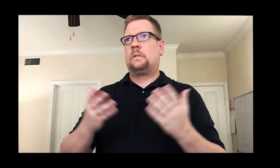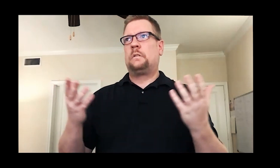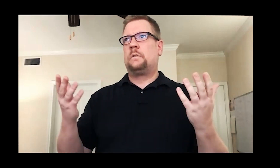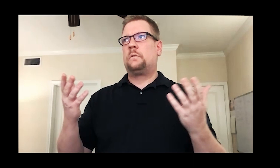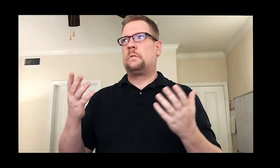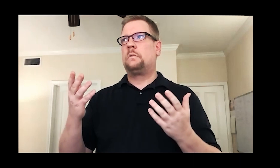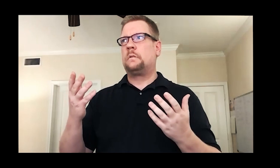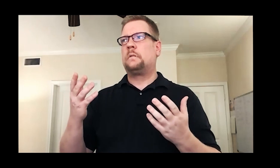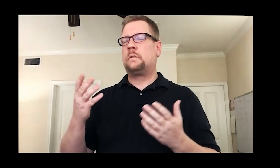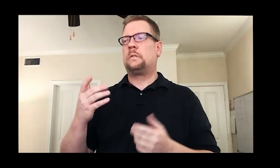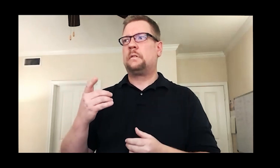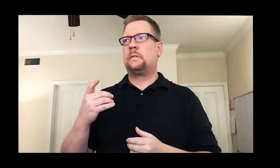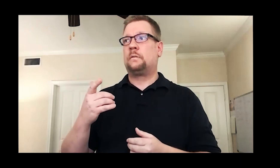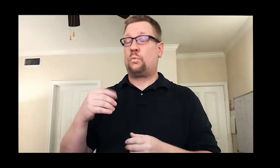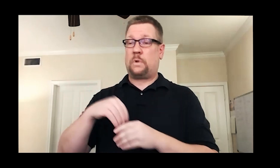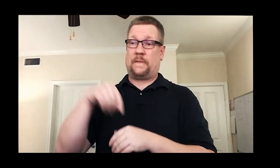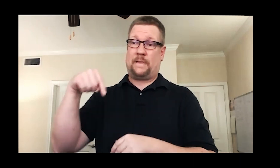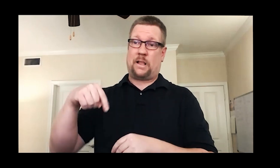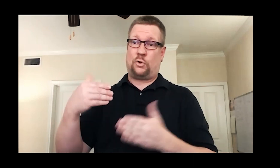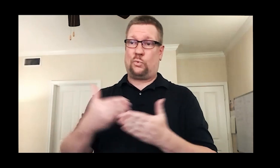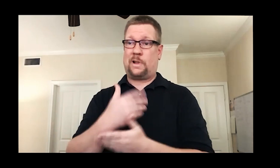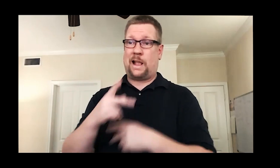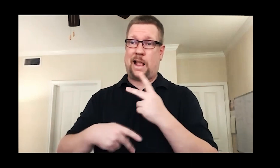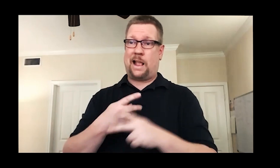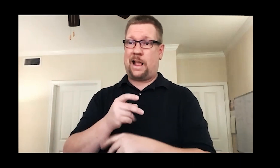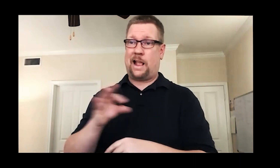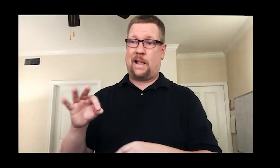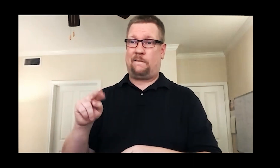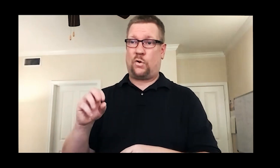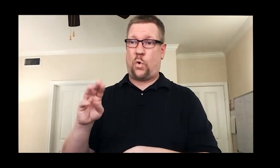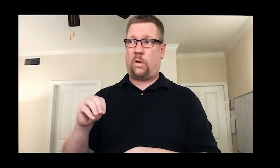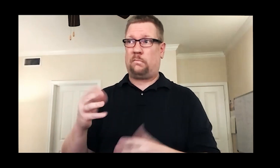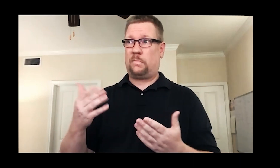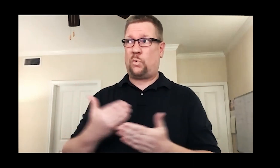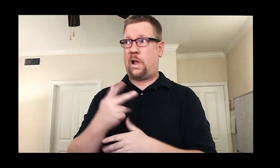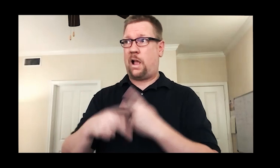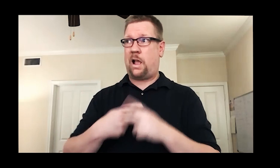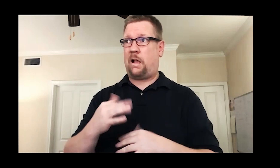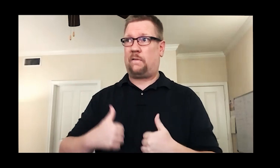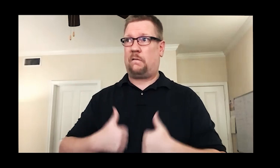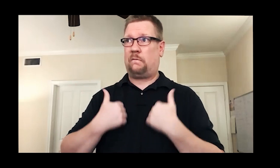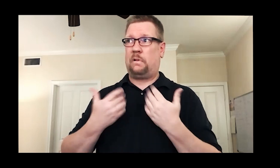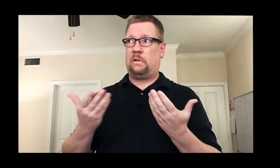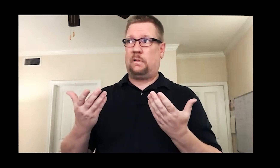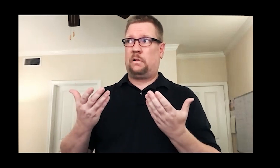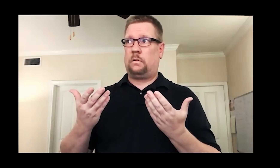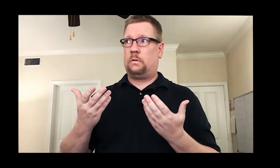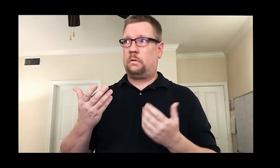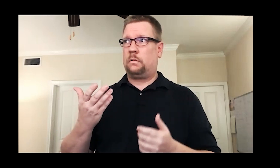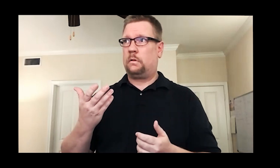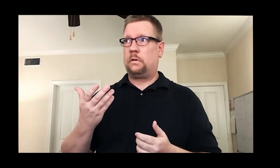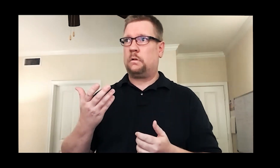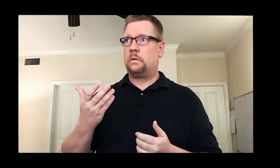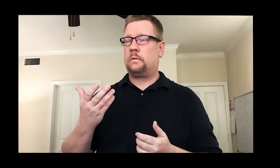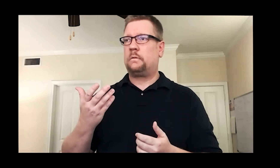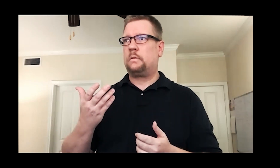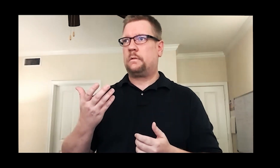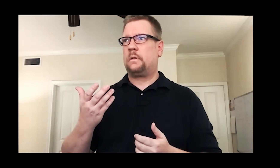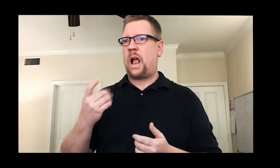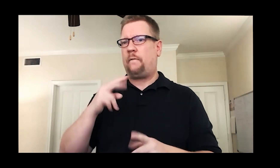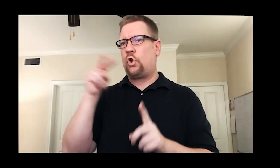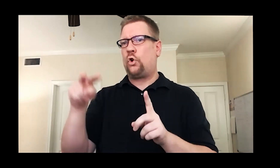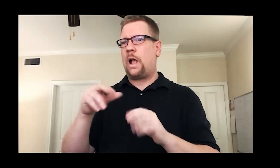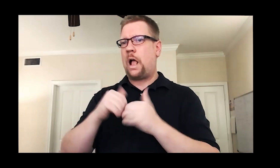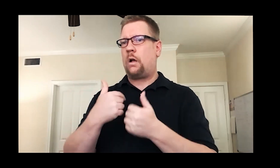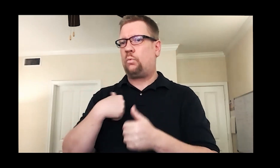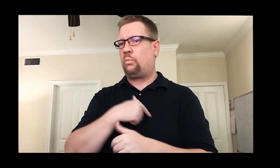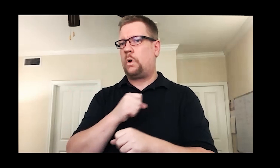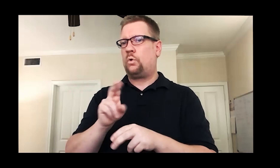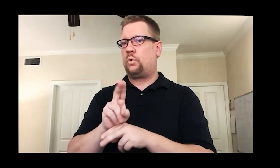With this new kind of normal, this new way of living, we have to tap into our network